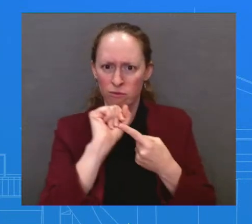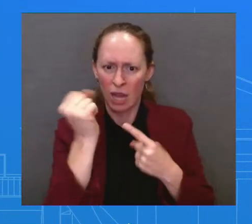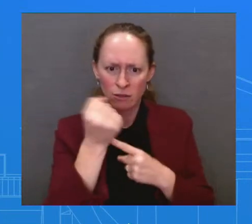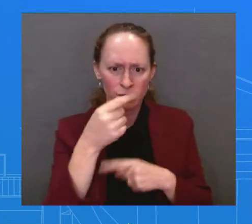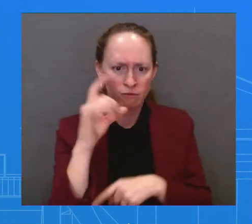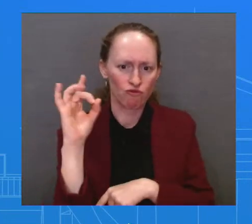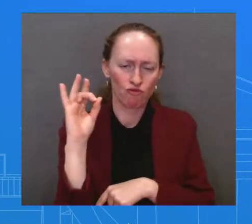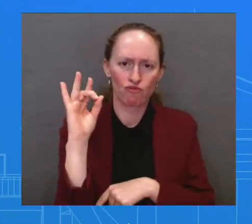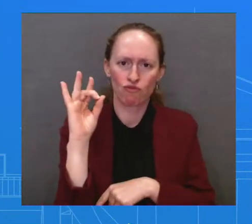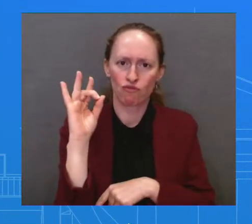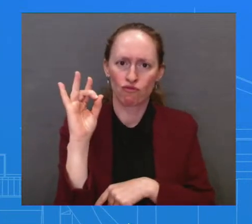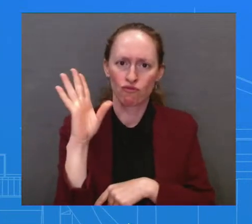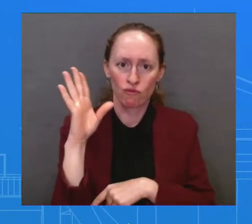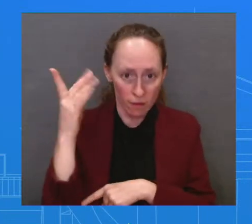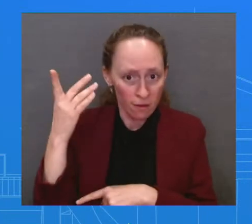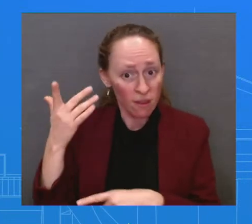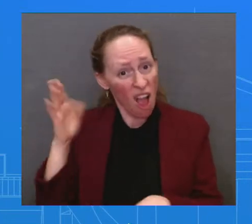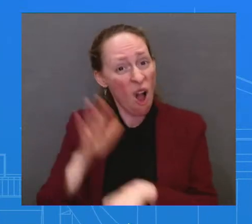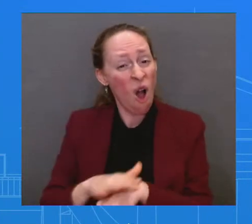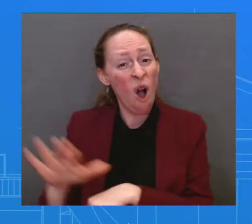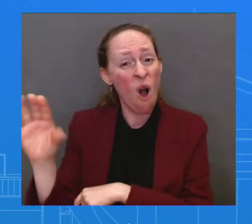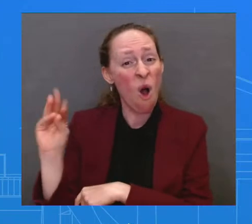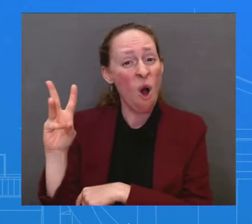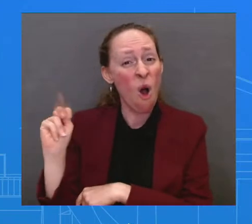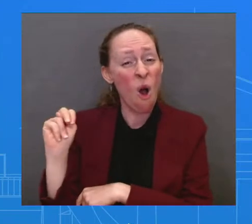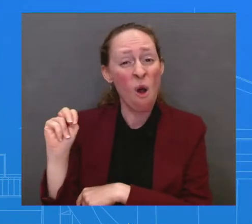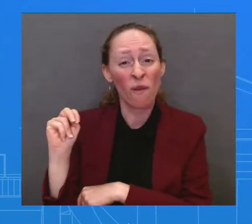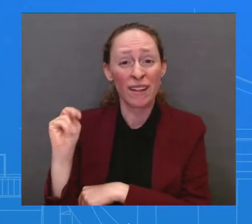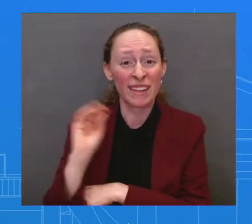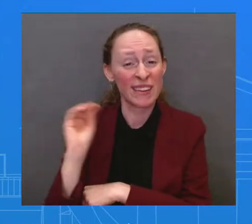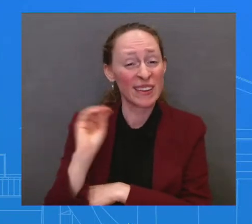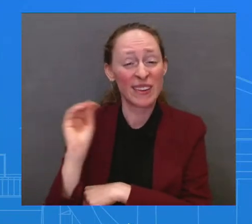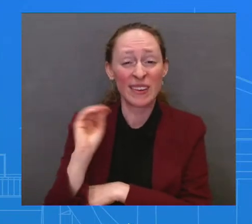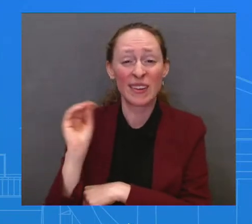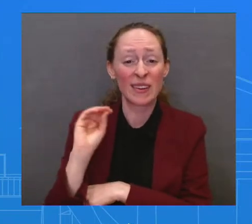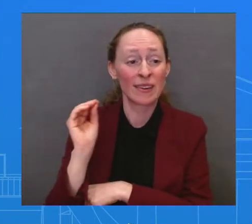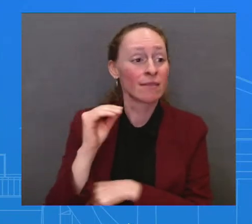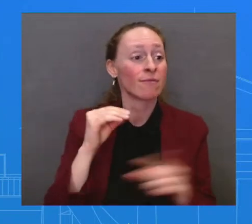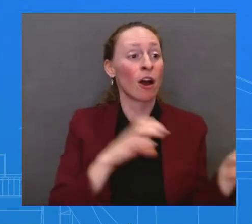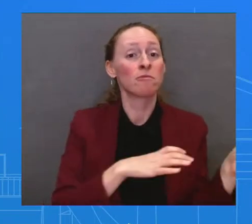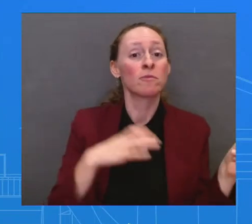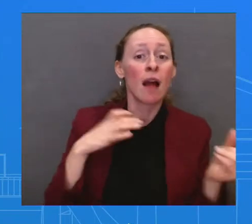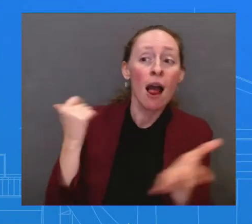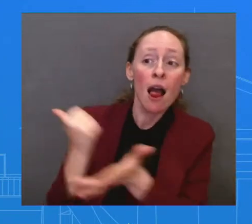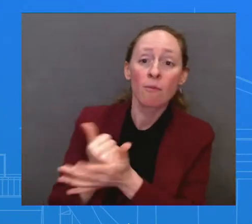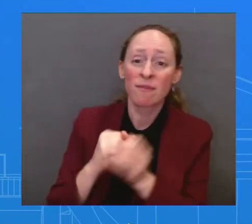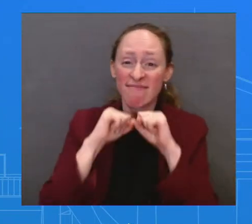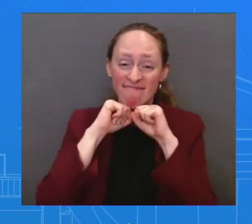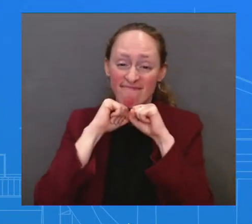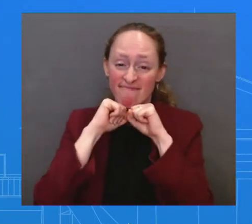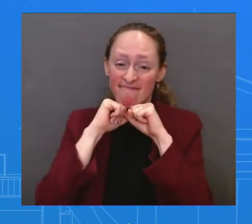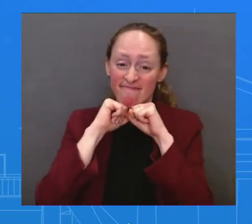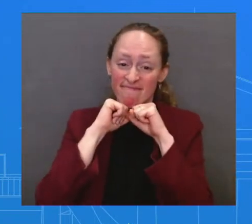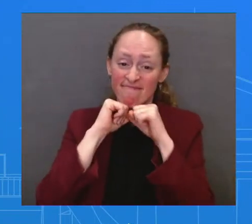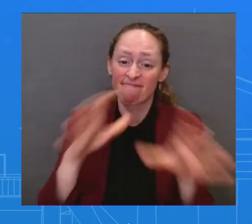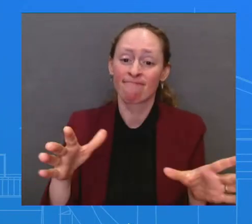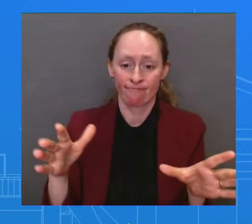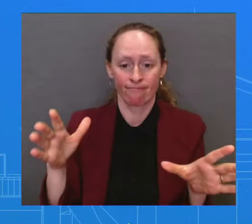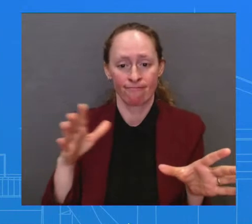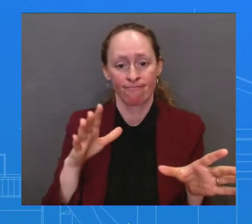And so, we have asked over and over again to do this in a bipartisan way, which is why the President -- his first piece of legislation was to deal